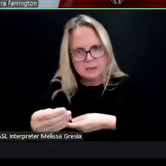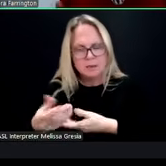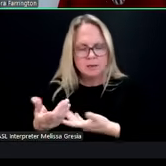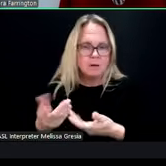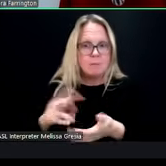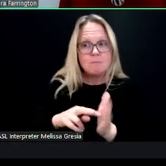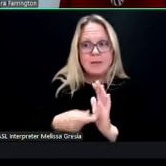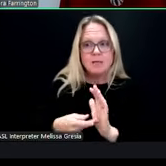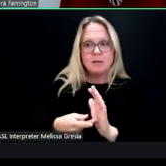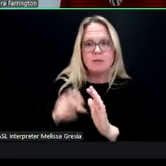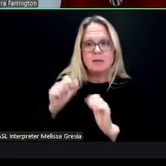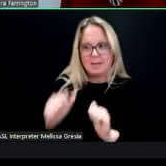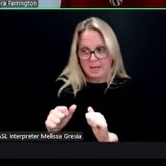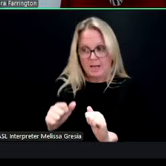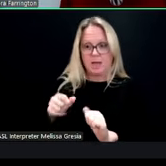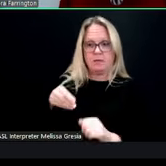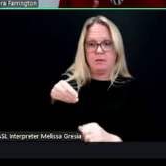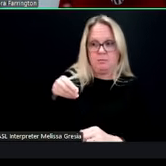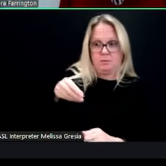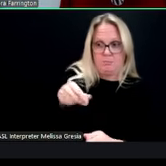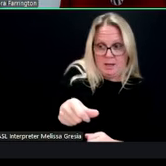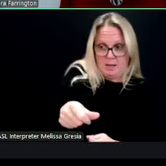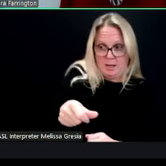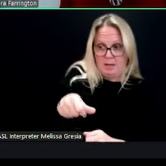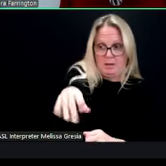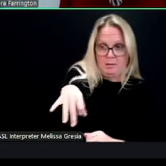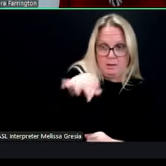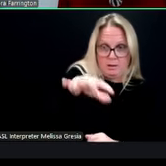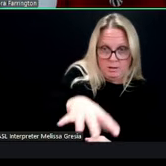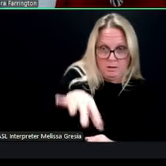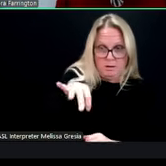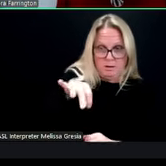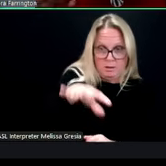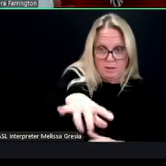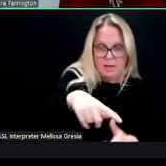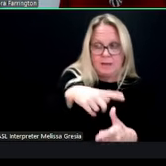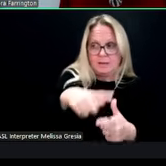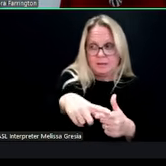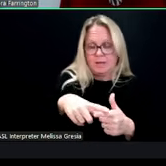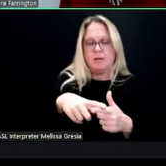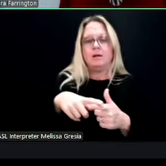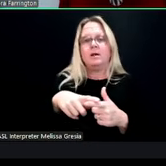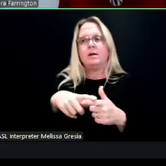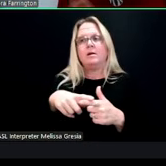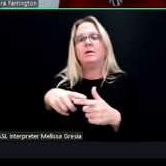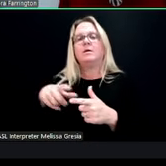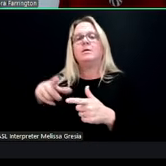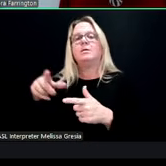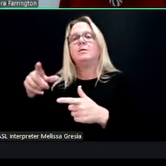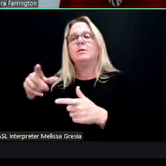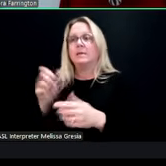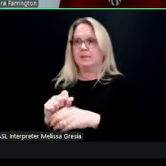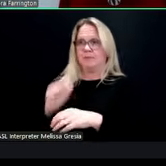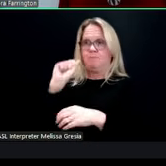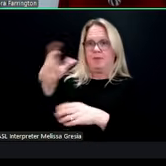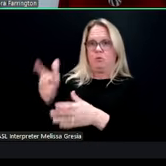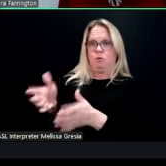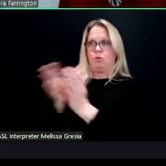will incur expenses and pay out claims and then reim u submit those requests for payment to the